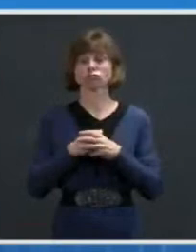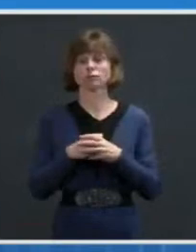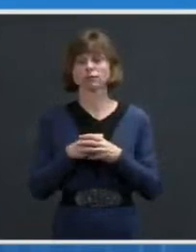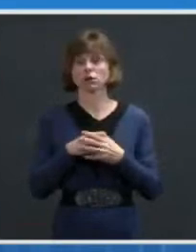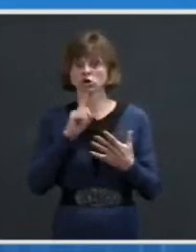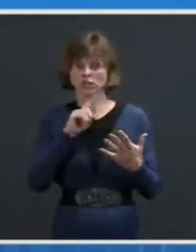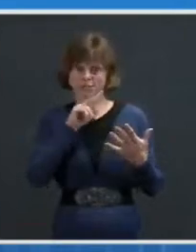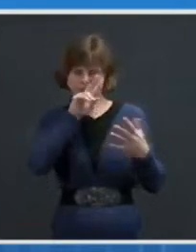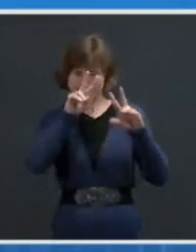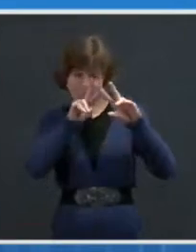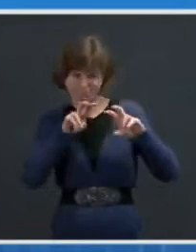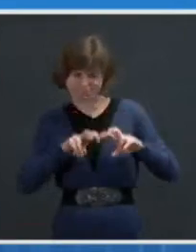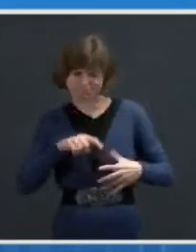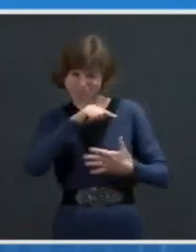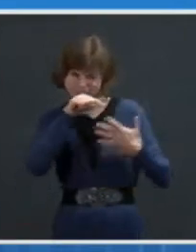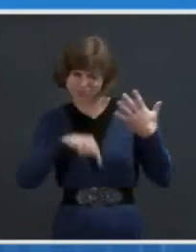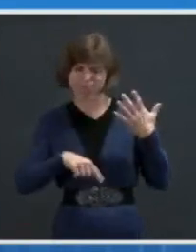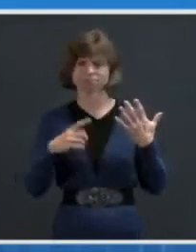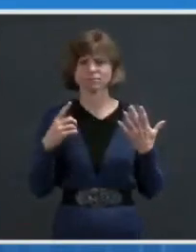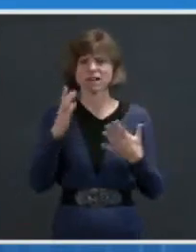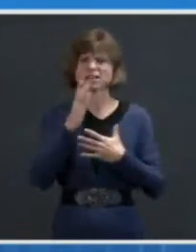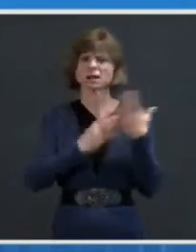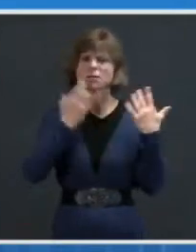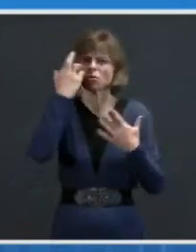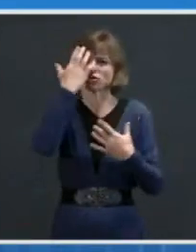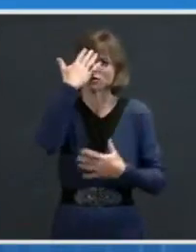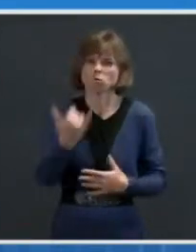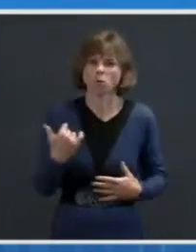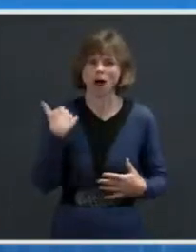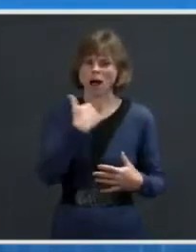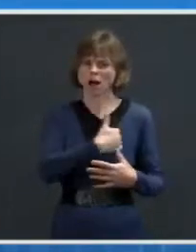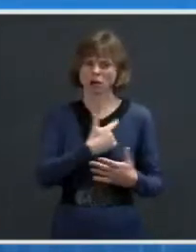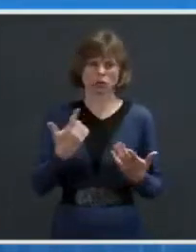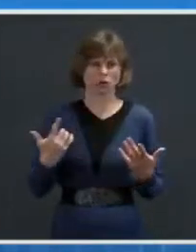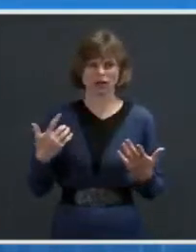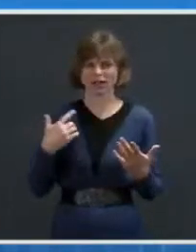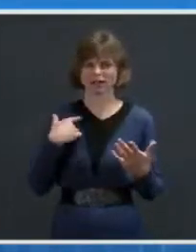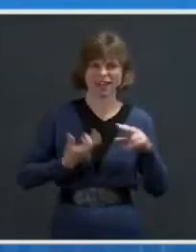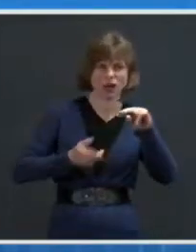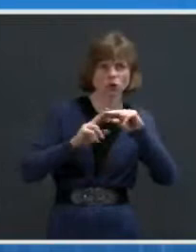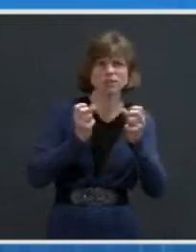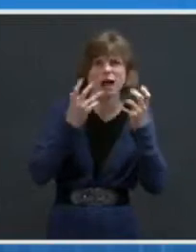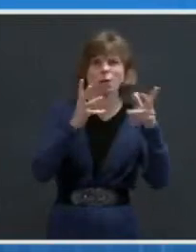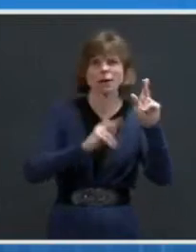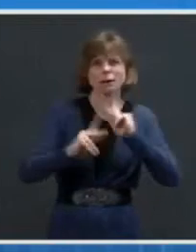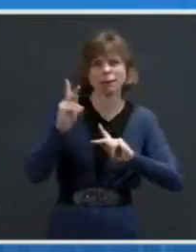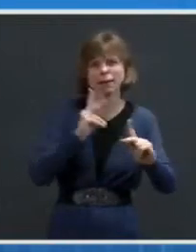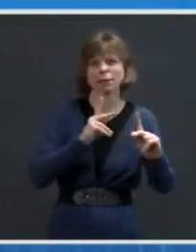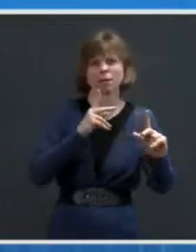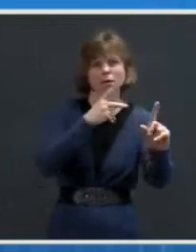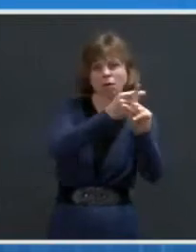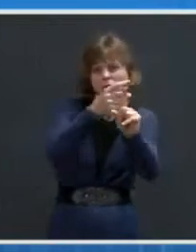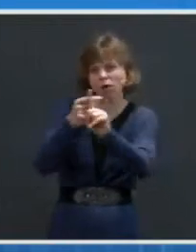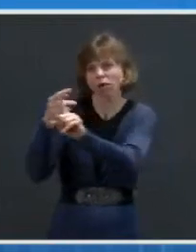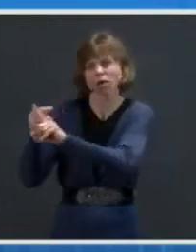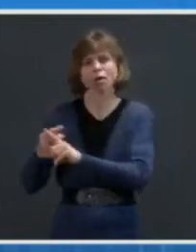WE HAVE ADDRESSED SOME OF THOSE